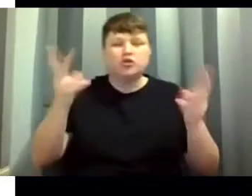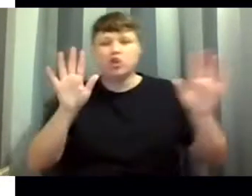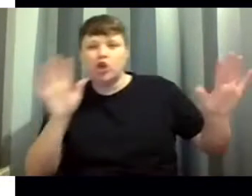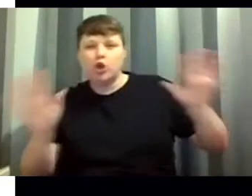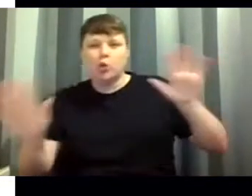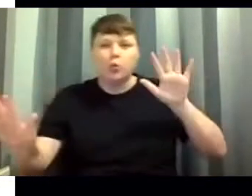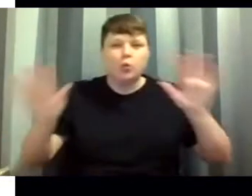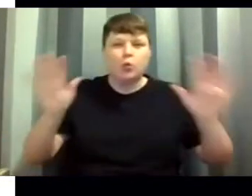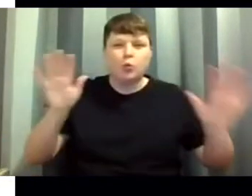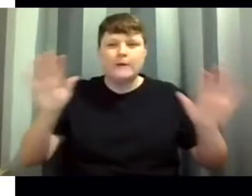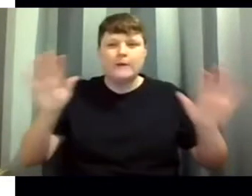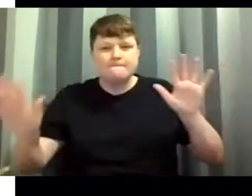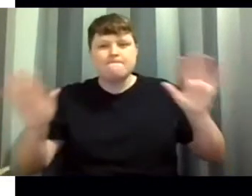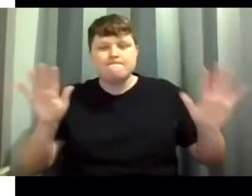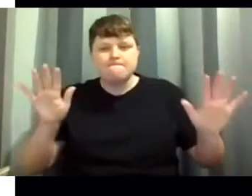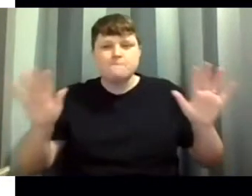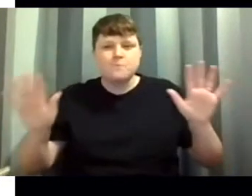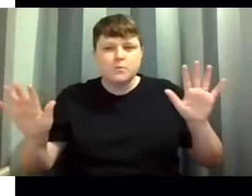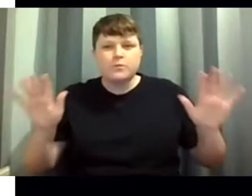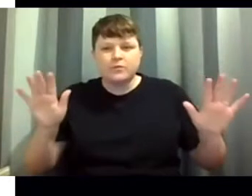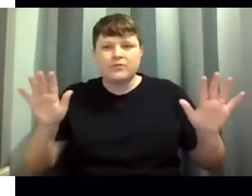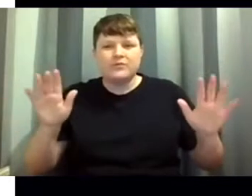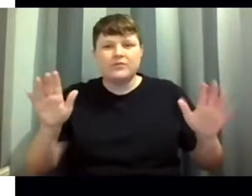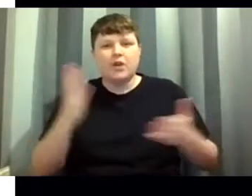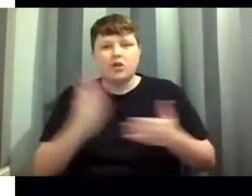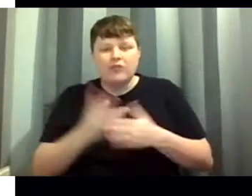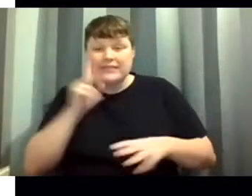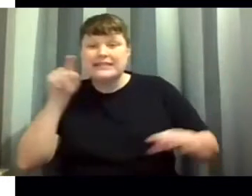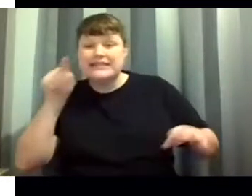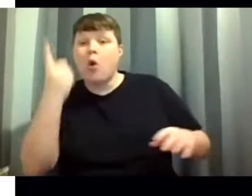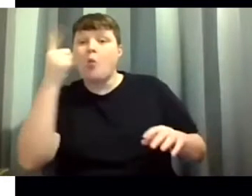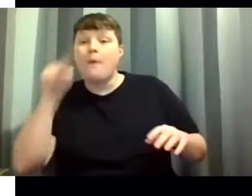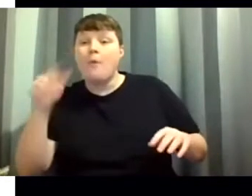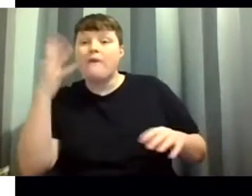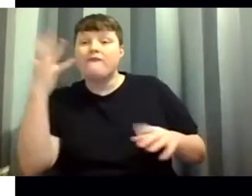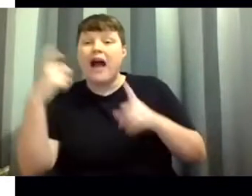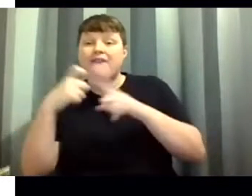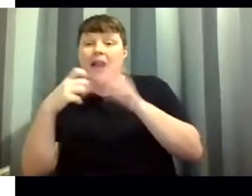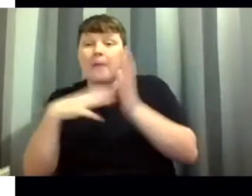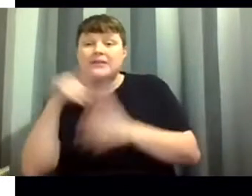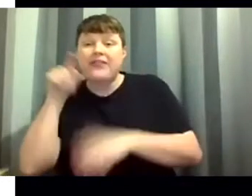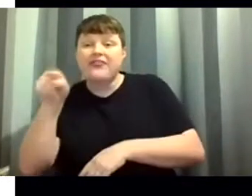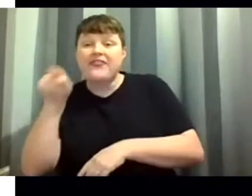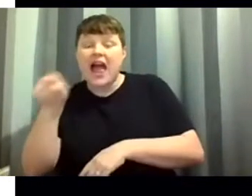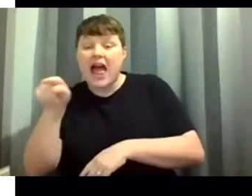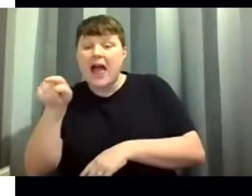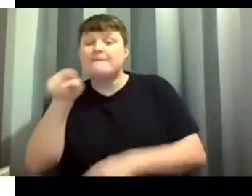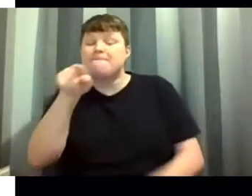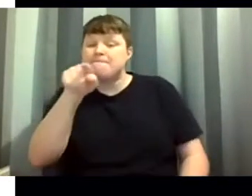Obviously, it's very difficult to get these showers in the right place but they're there.